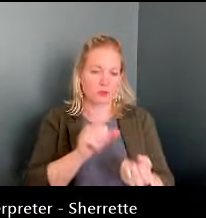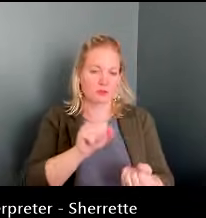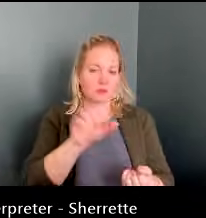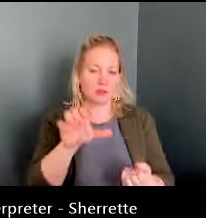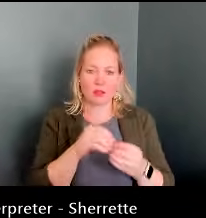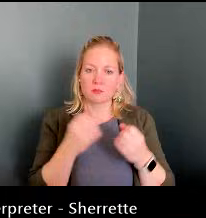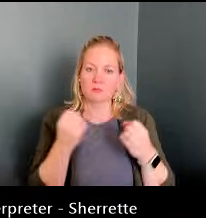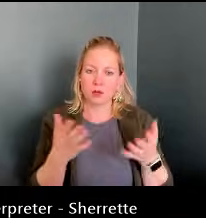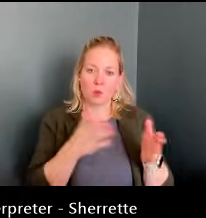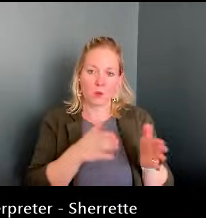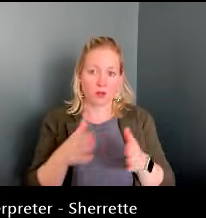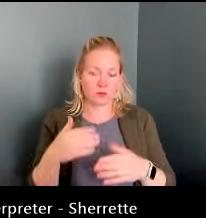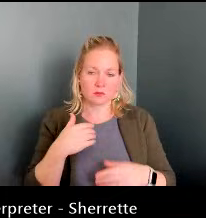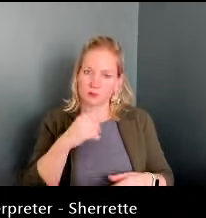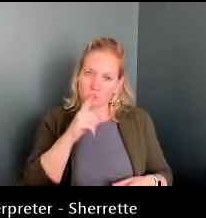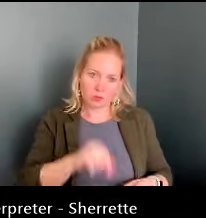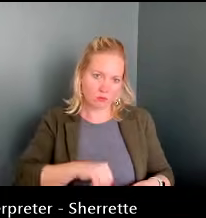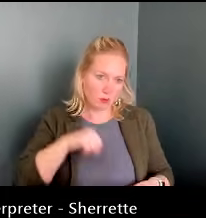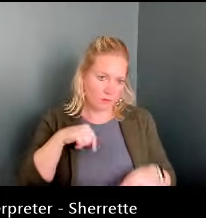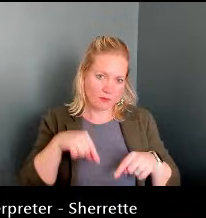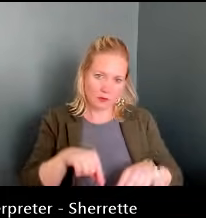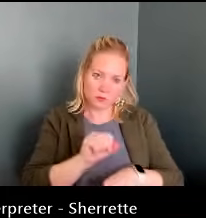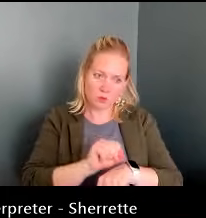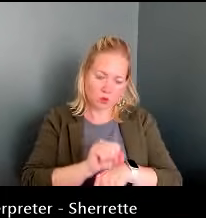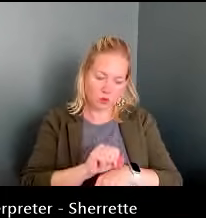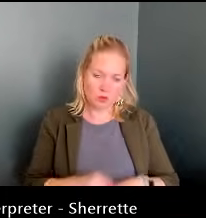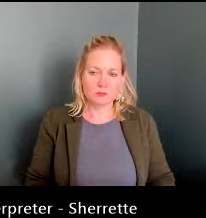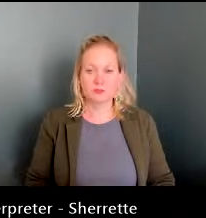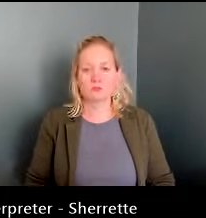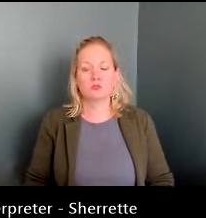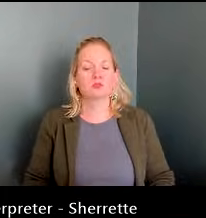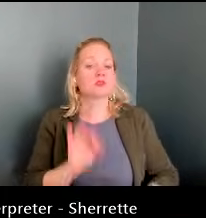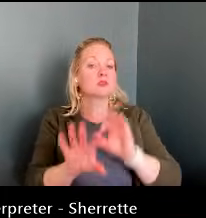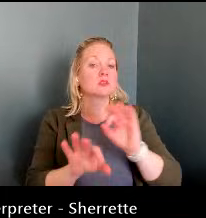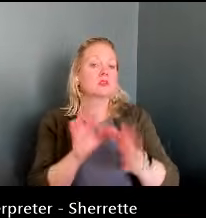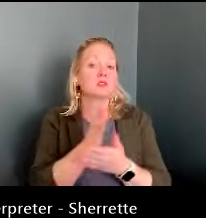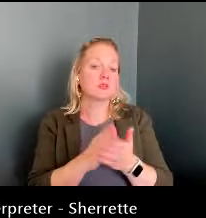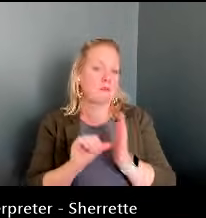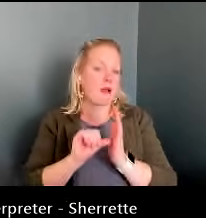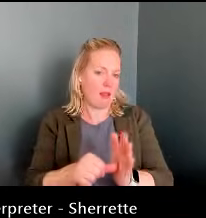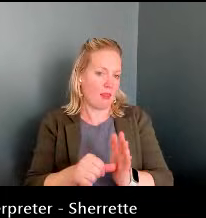and I'm so proud of this work. To share just a few highlights, the Health Resources and